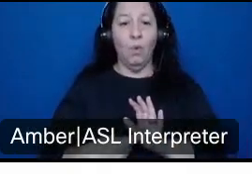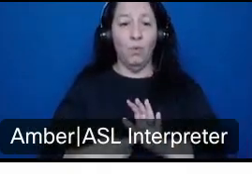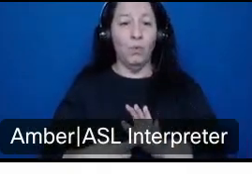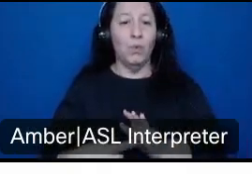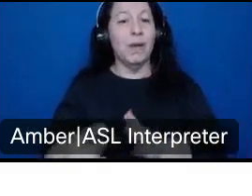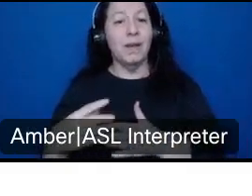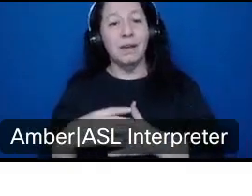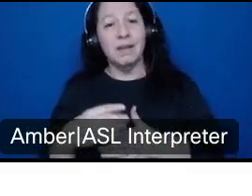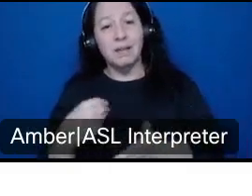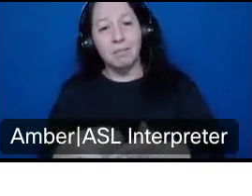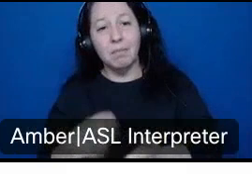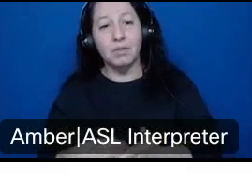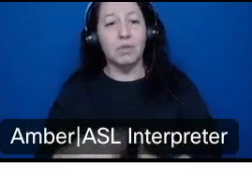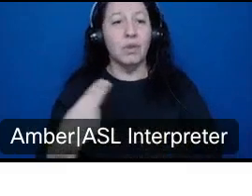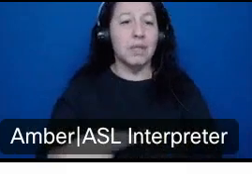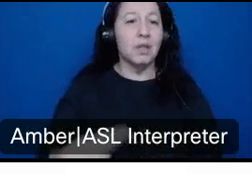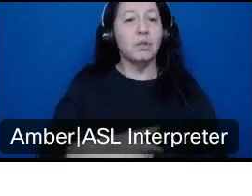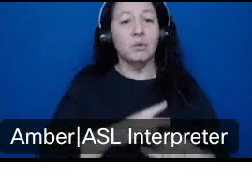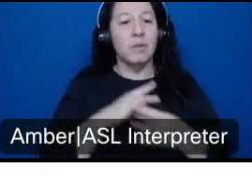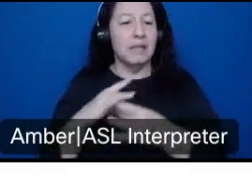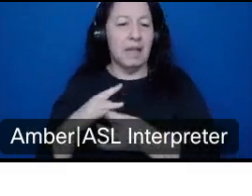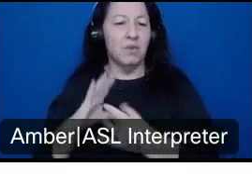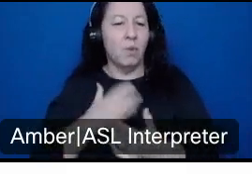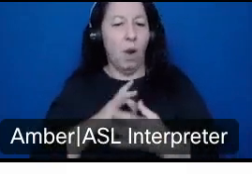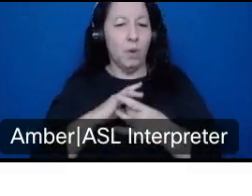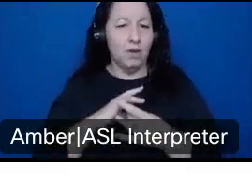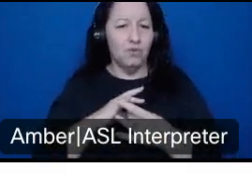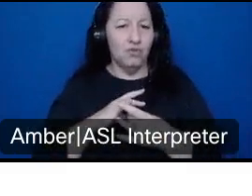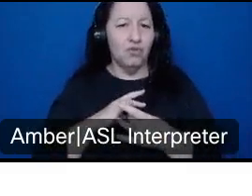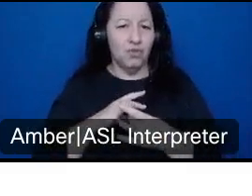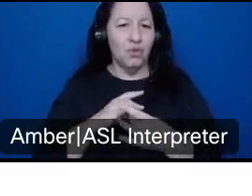Uh, in terms of the relationship that we've had, uh, you know, with.